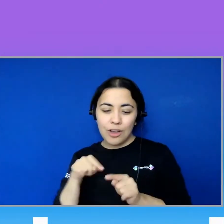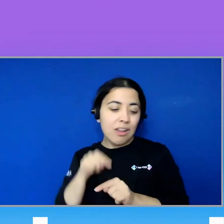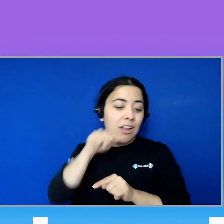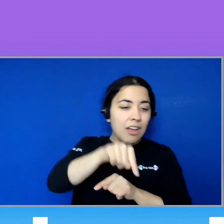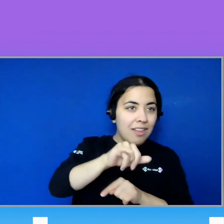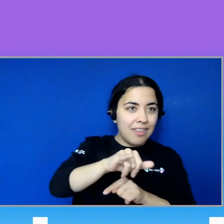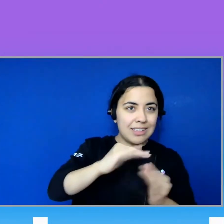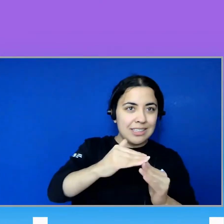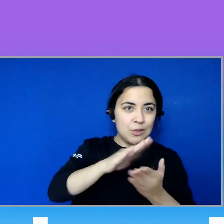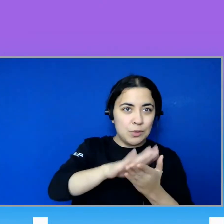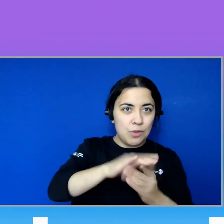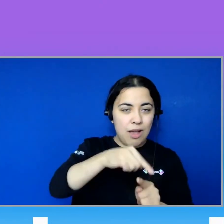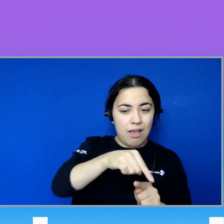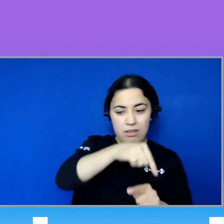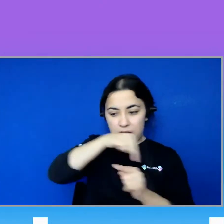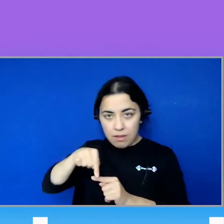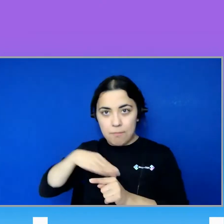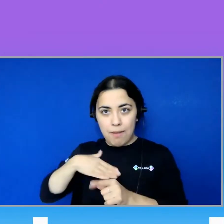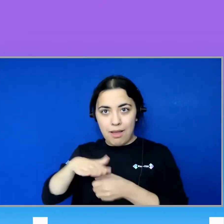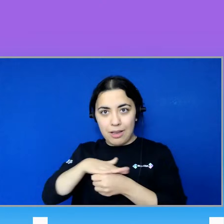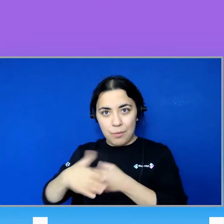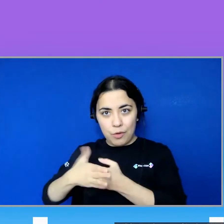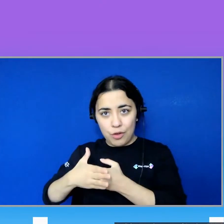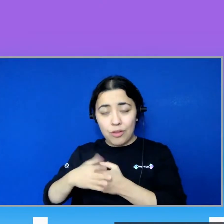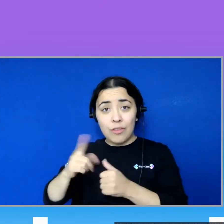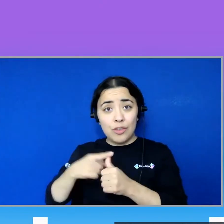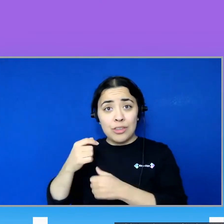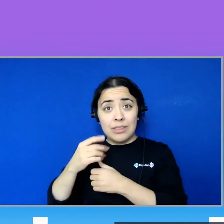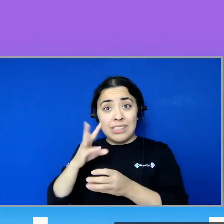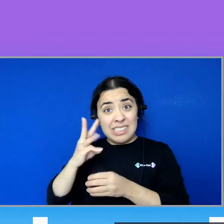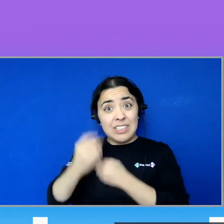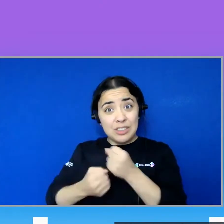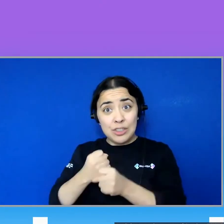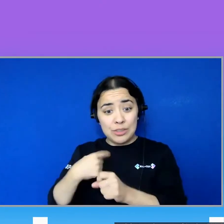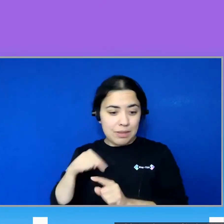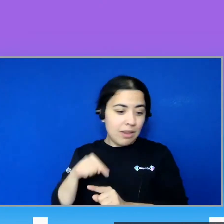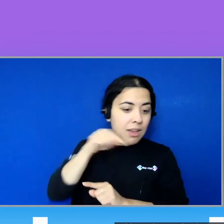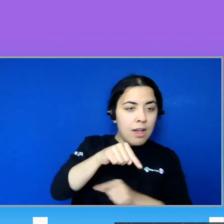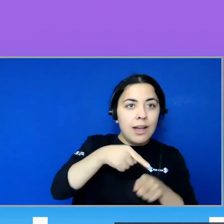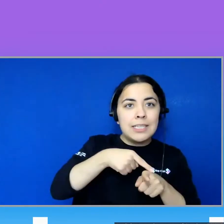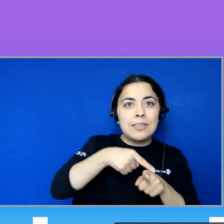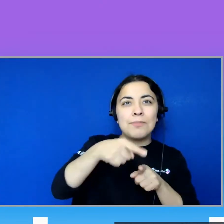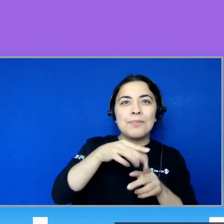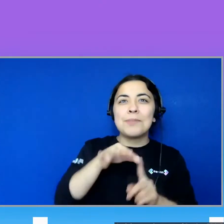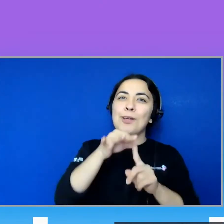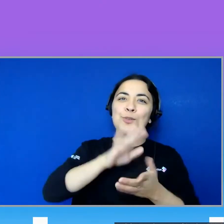was a major change, because the first six years I was in a